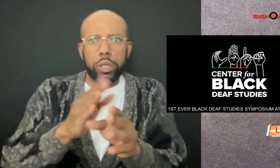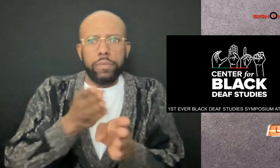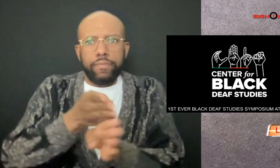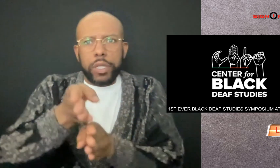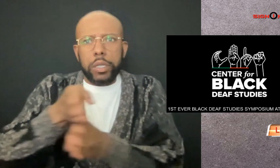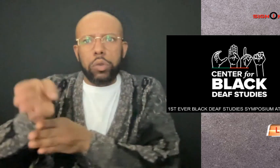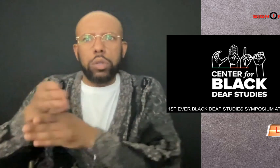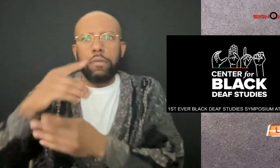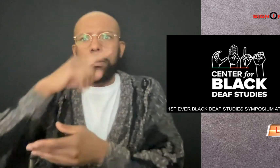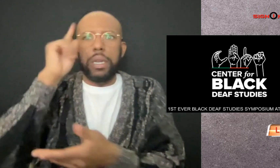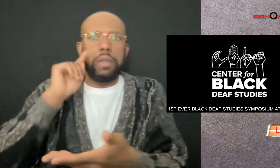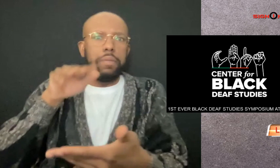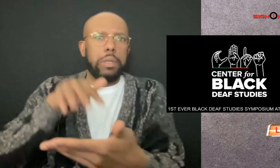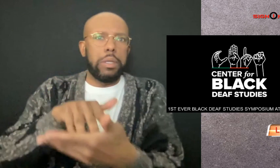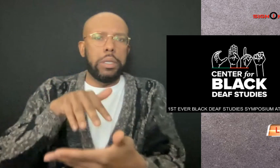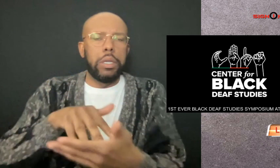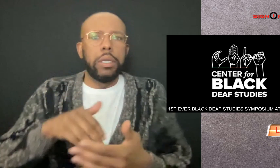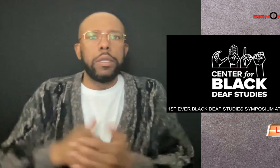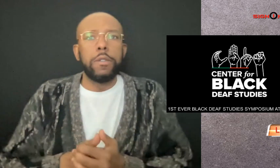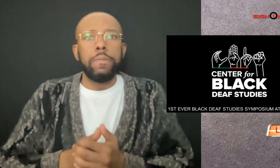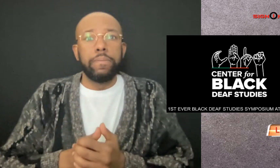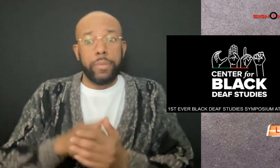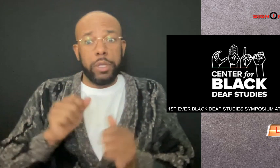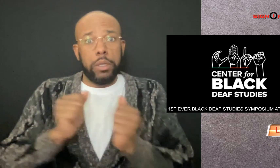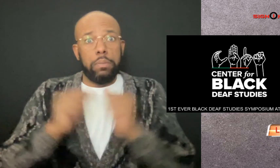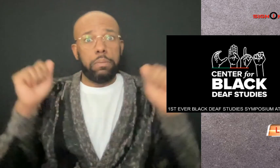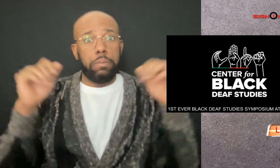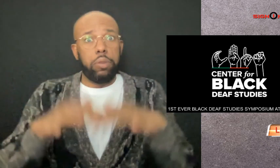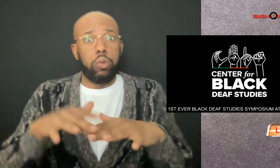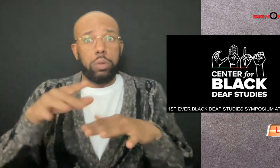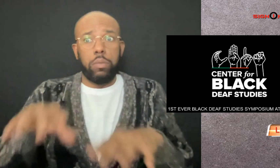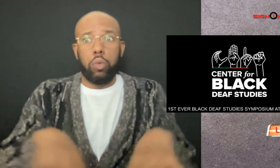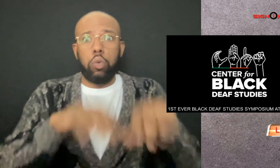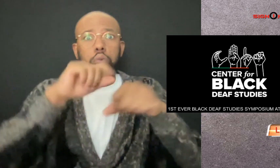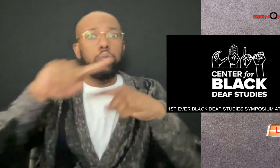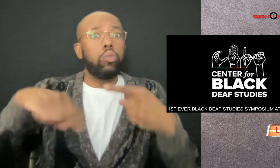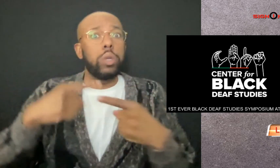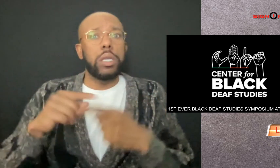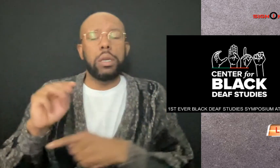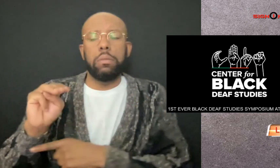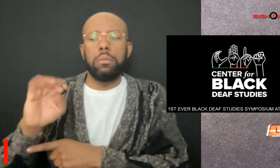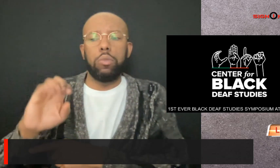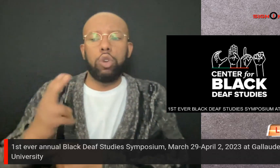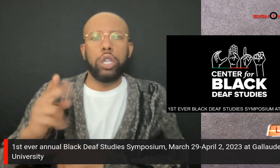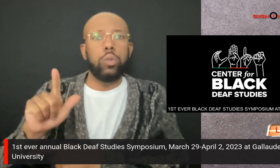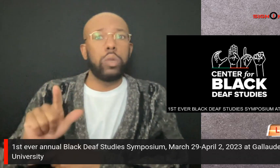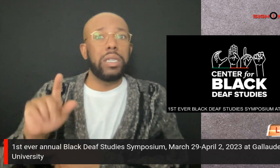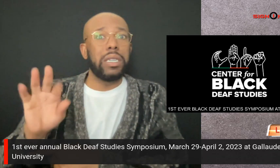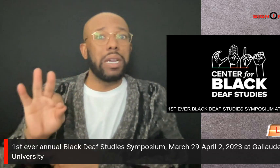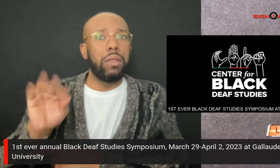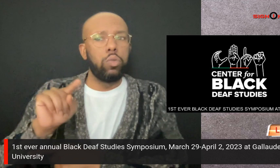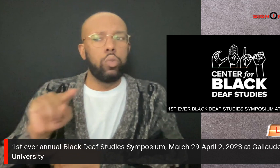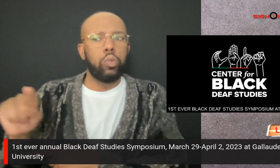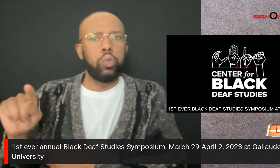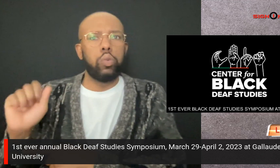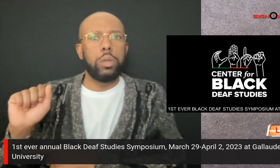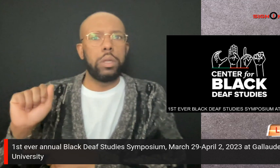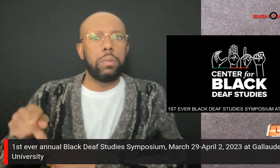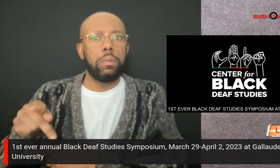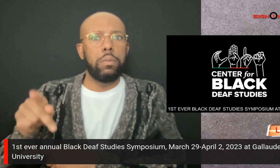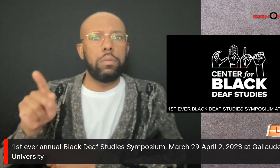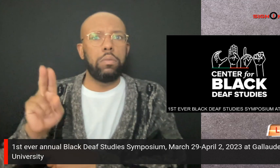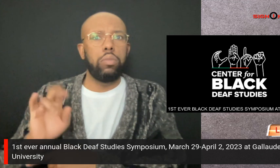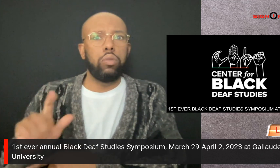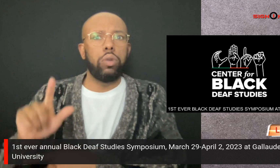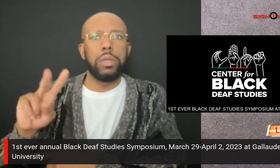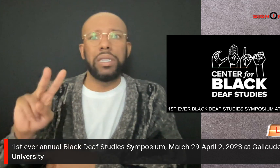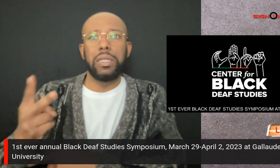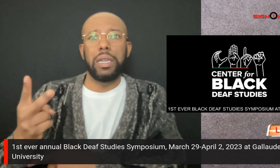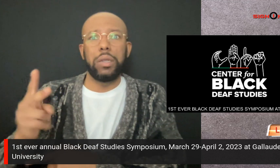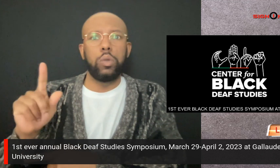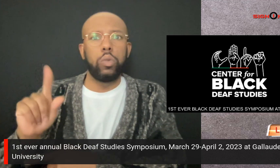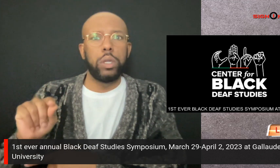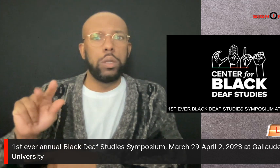to introduce the emerging field of black deaf studies the symposium is March 29 to April 2, 2023